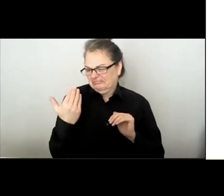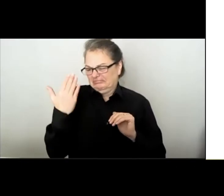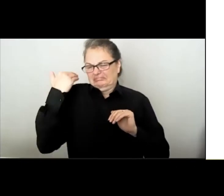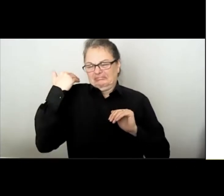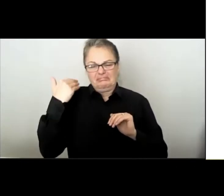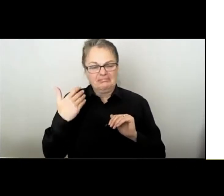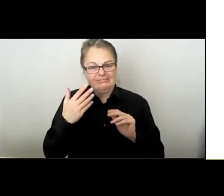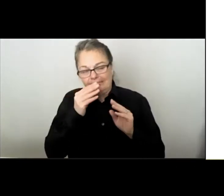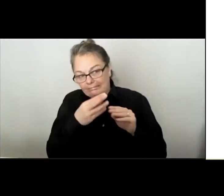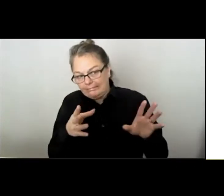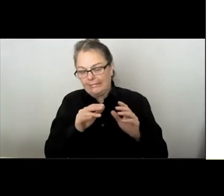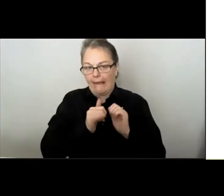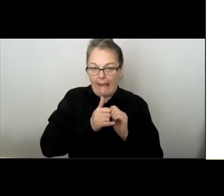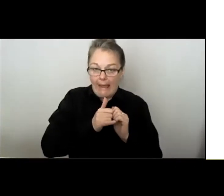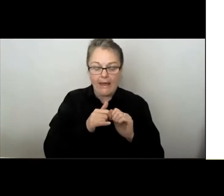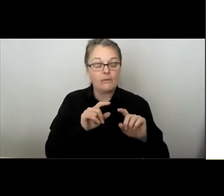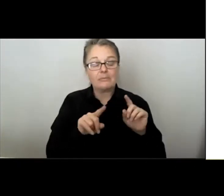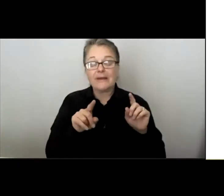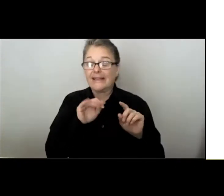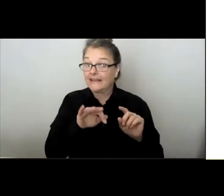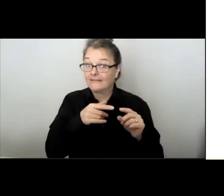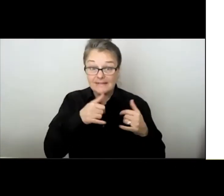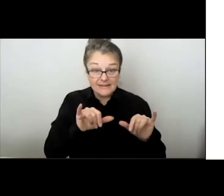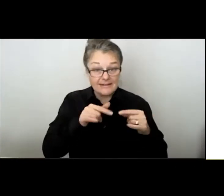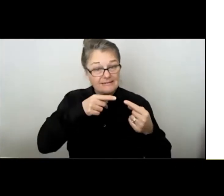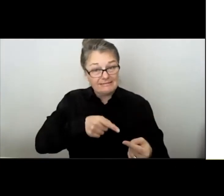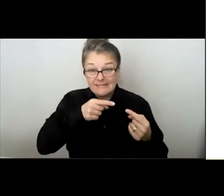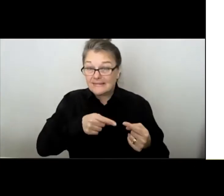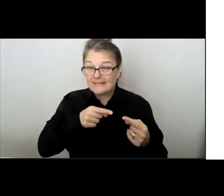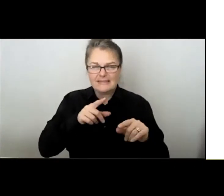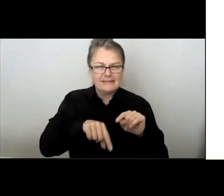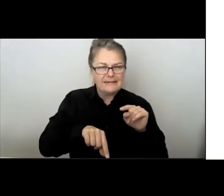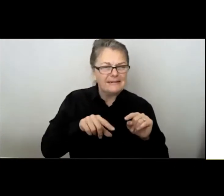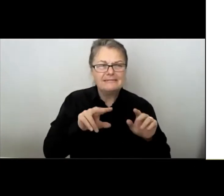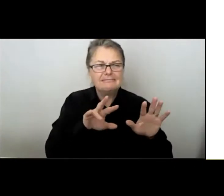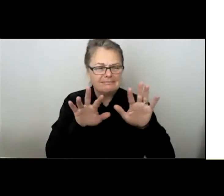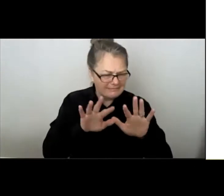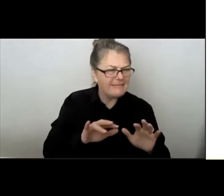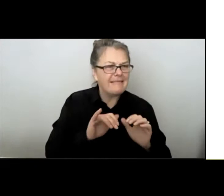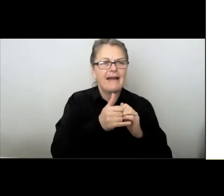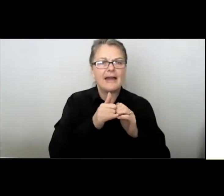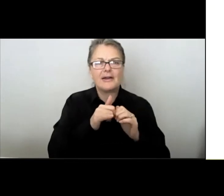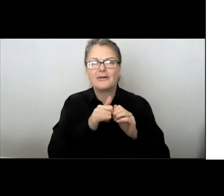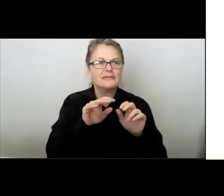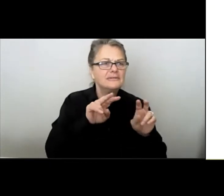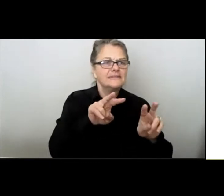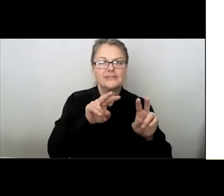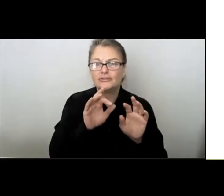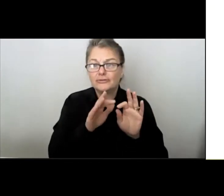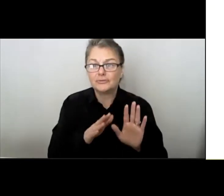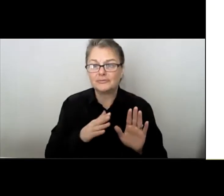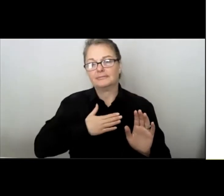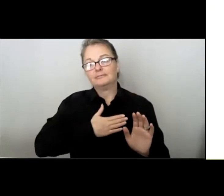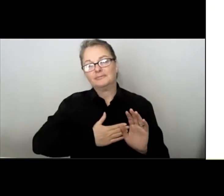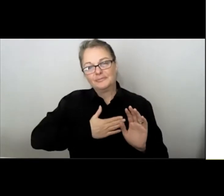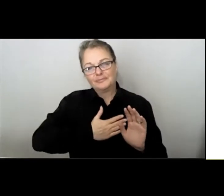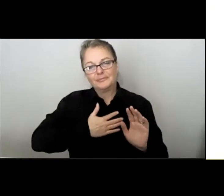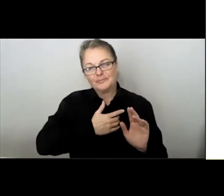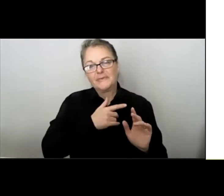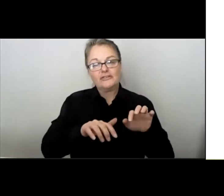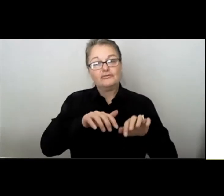SO, IF YOU'RE HAVING DIFFICULTLY ACCESSING, PLEASE SEND A MESSAGE IN THE CHAT. YOU WILL BE CONNECTED